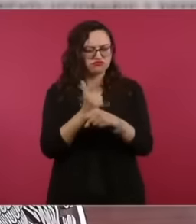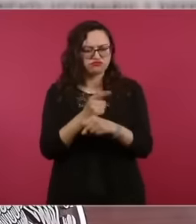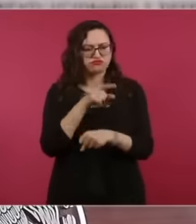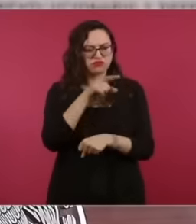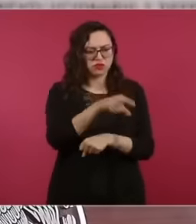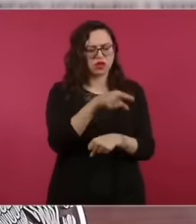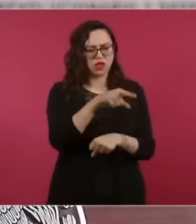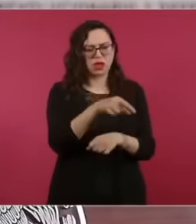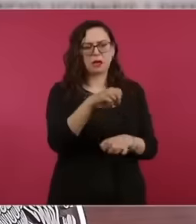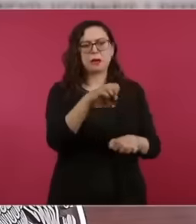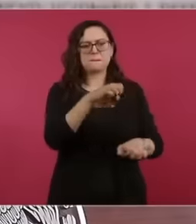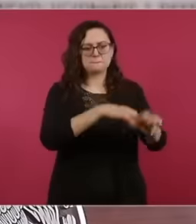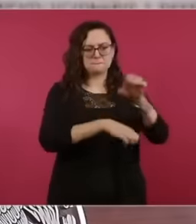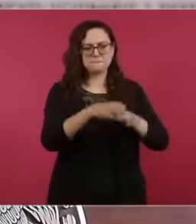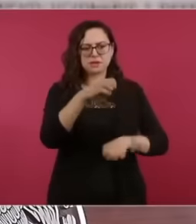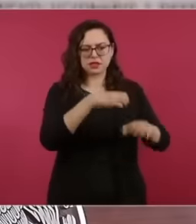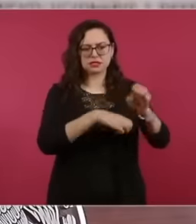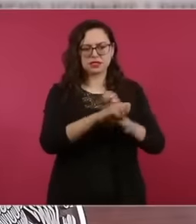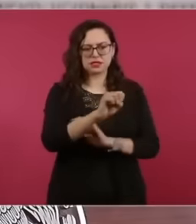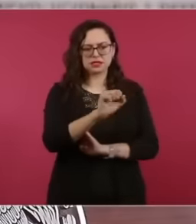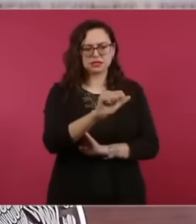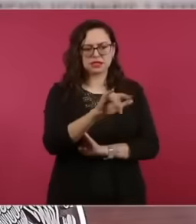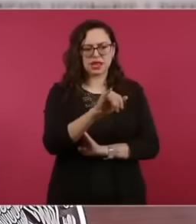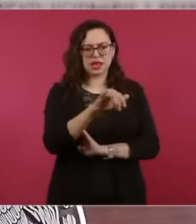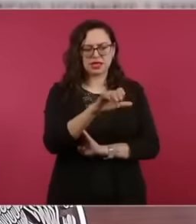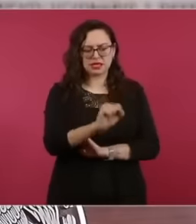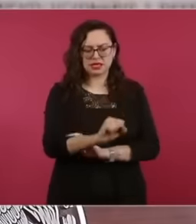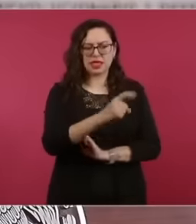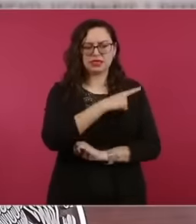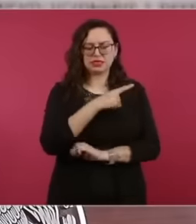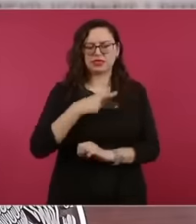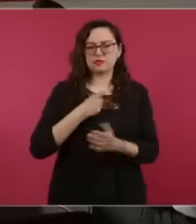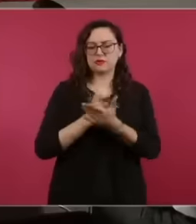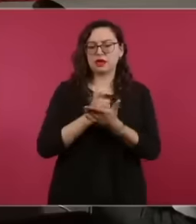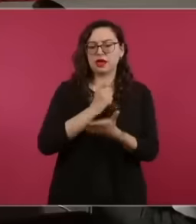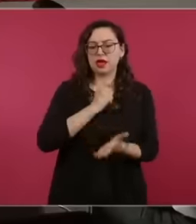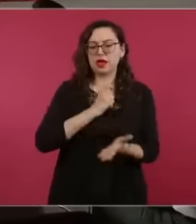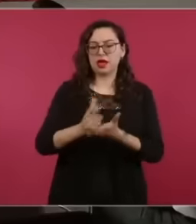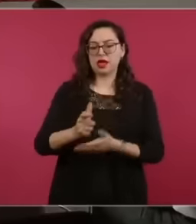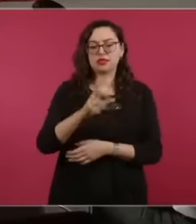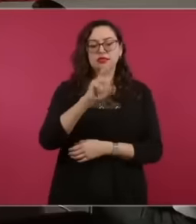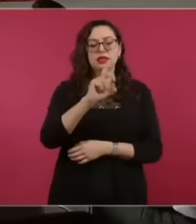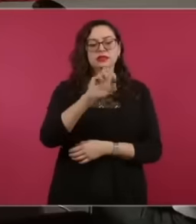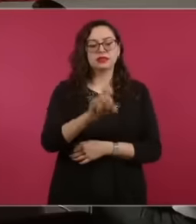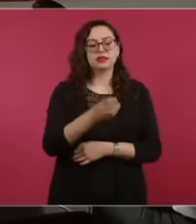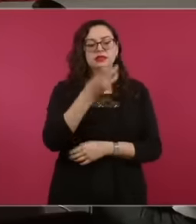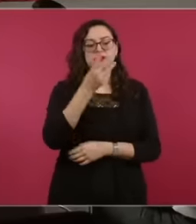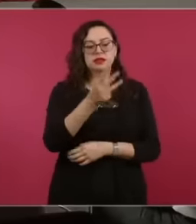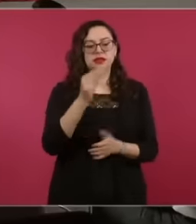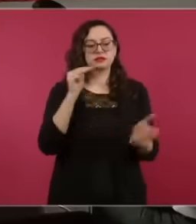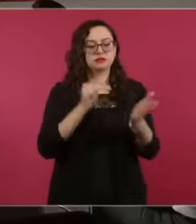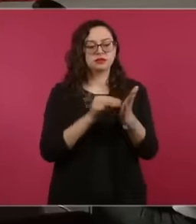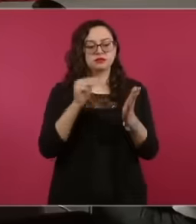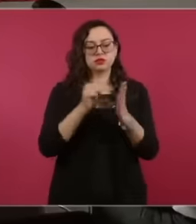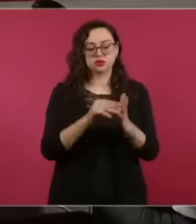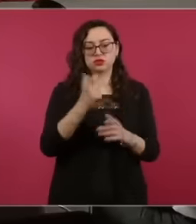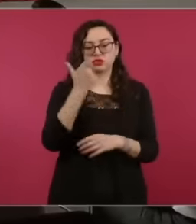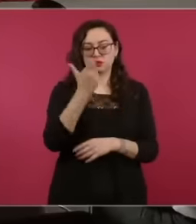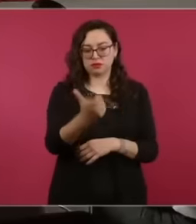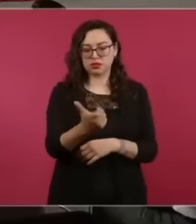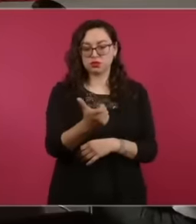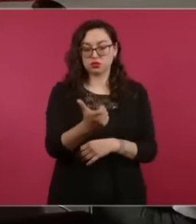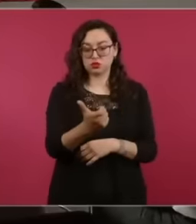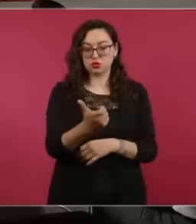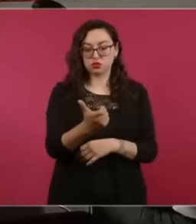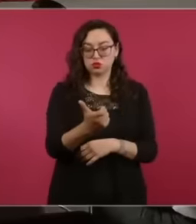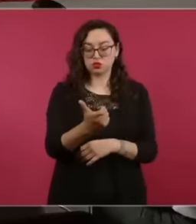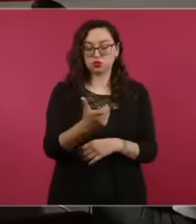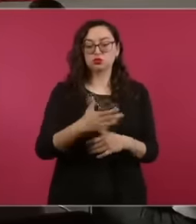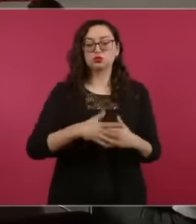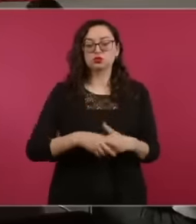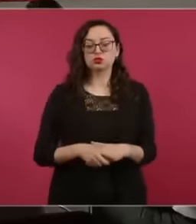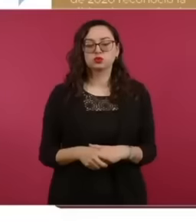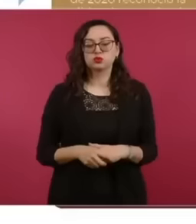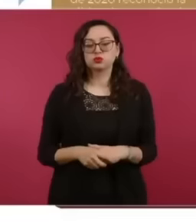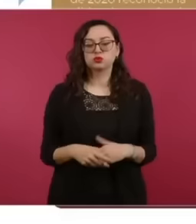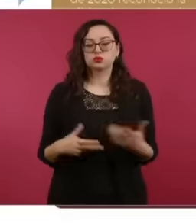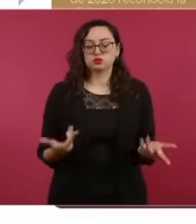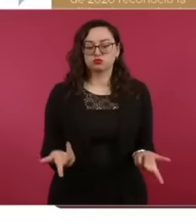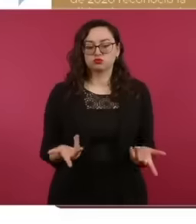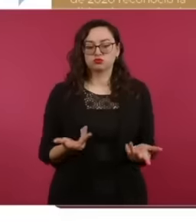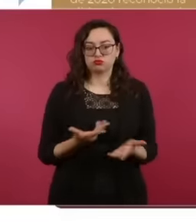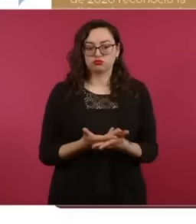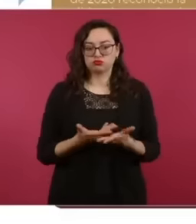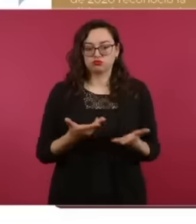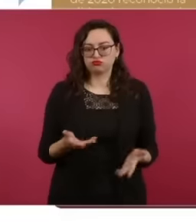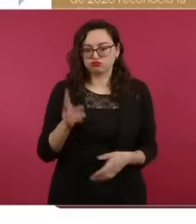business group owed close to 33 billion pesos which are currently disputed in seven